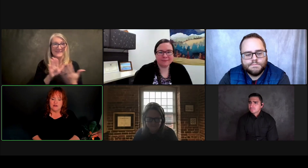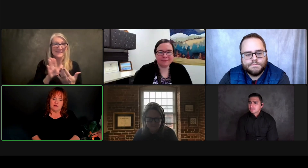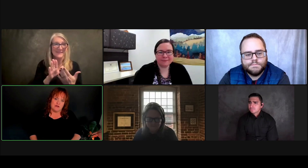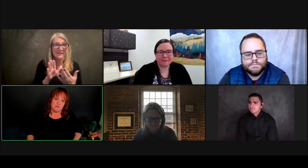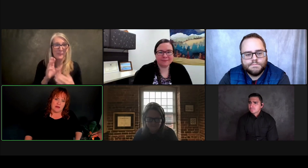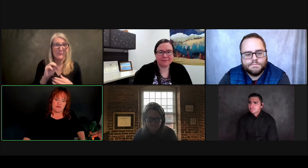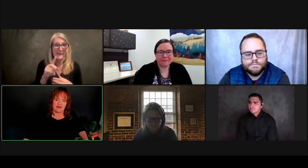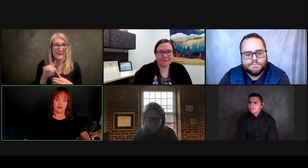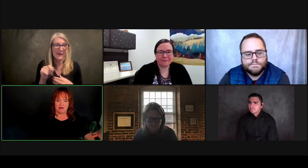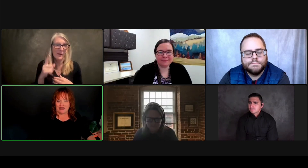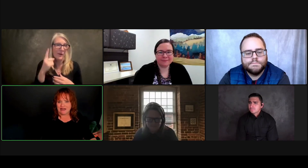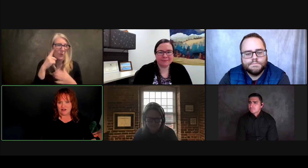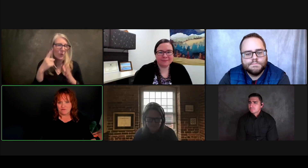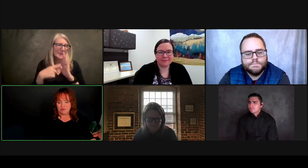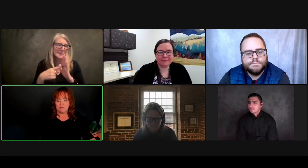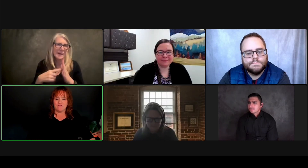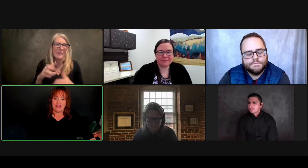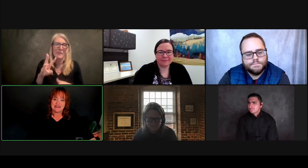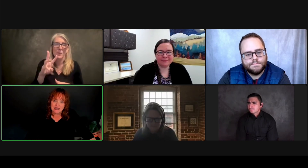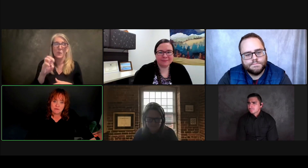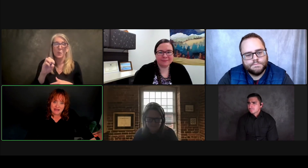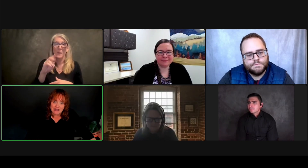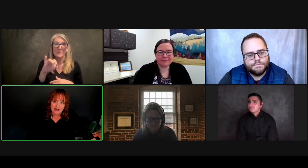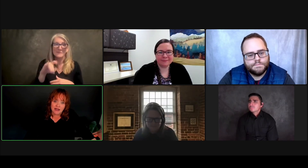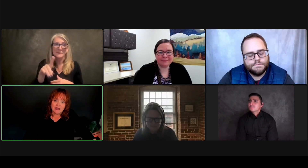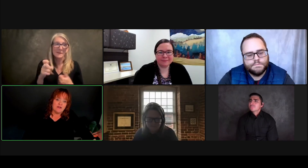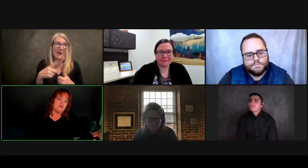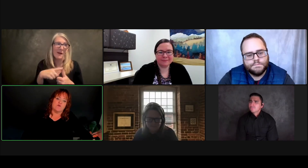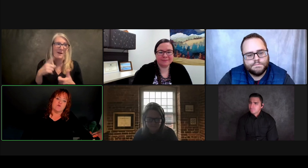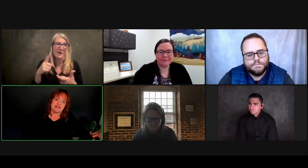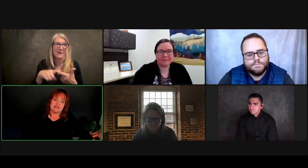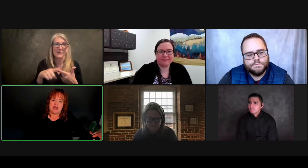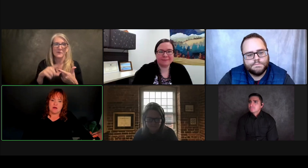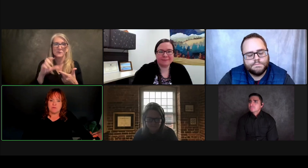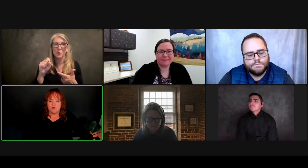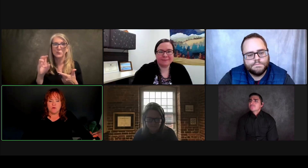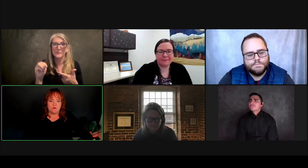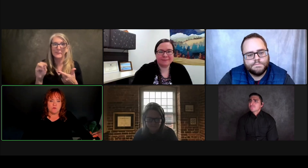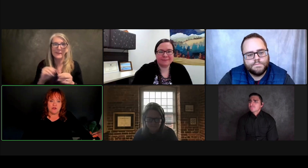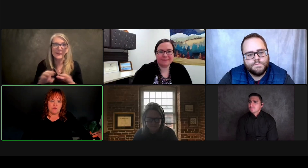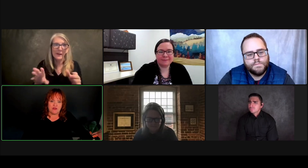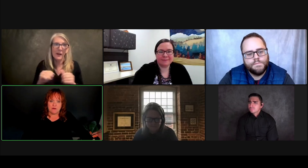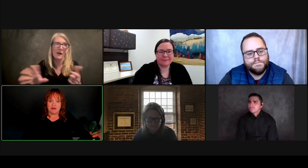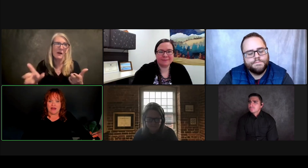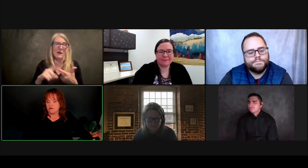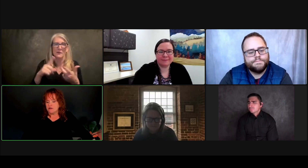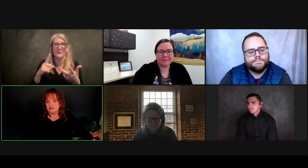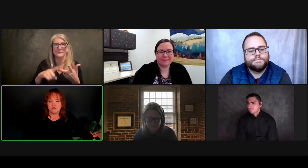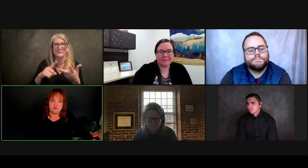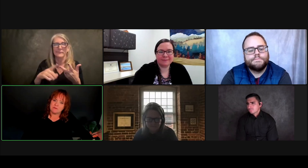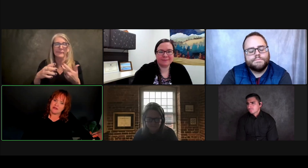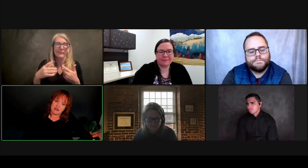You may be thinking about any kind of public-facing media. For example, when you think about social media posts,